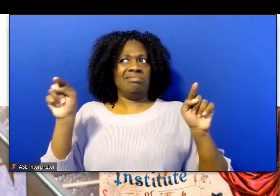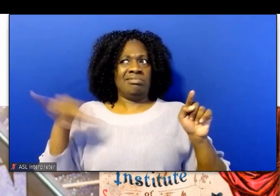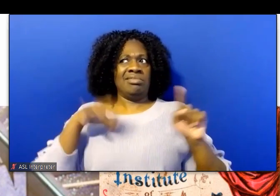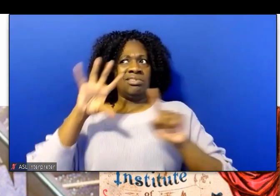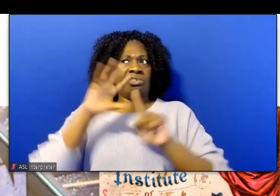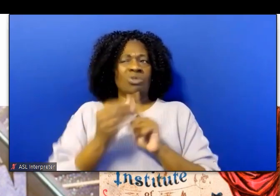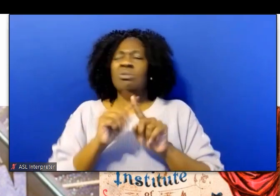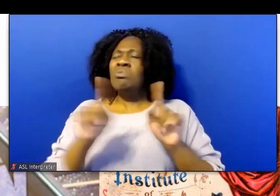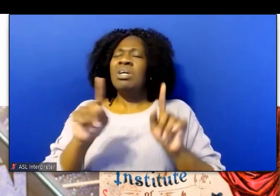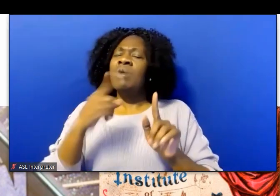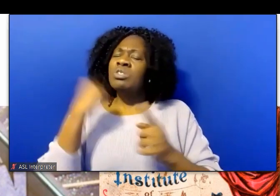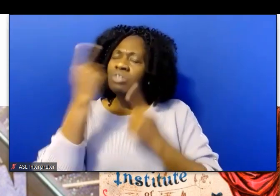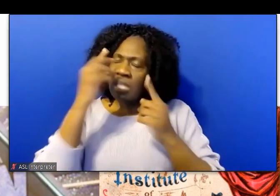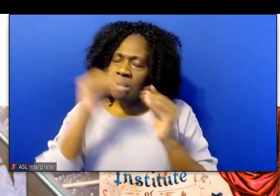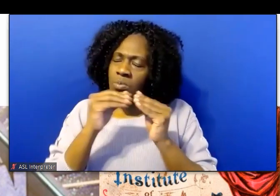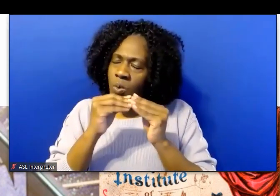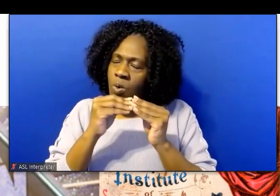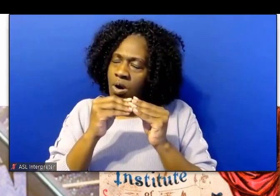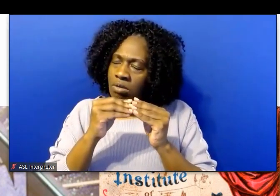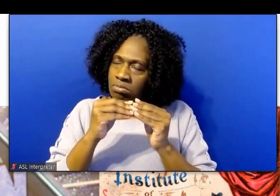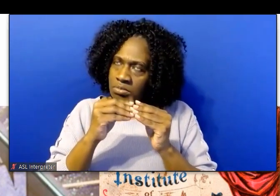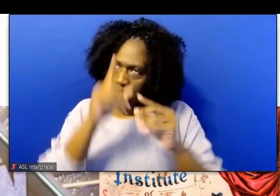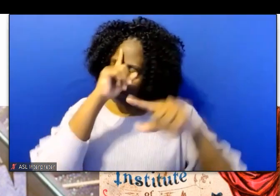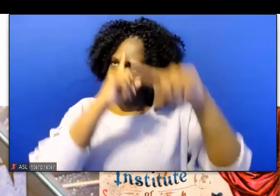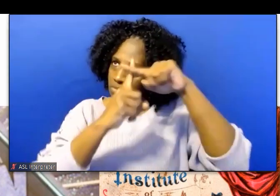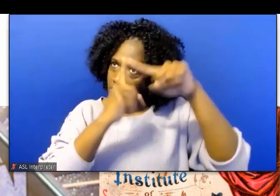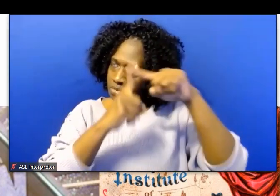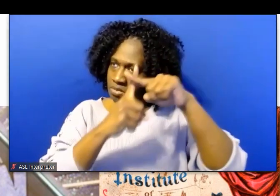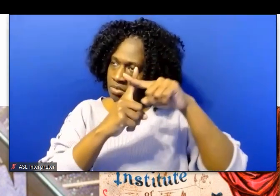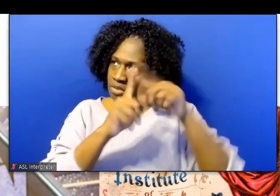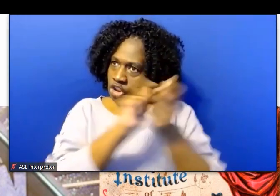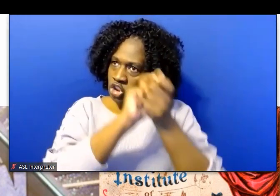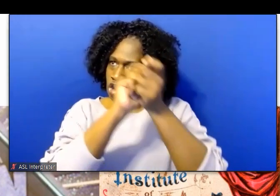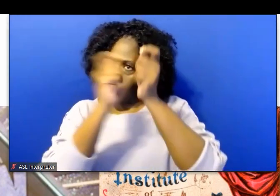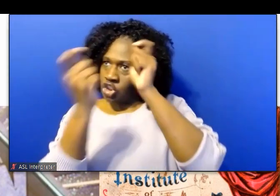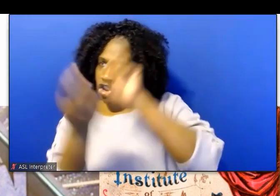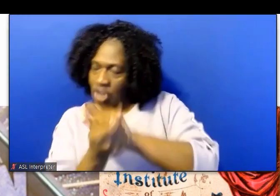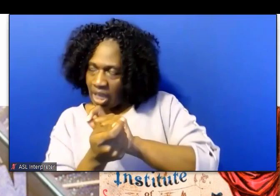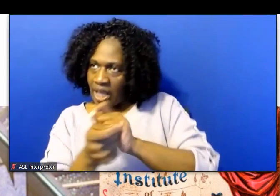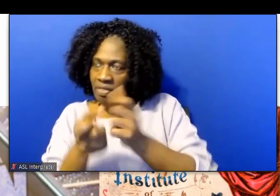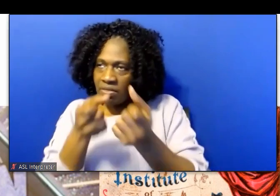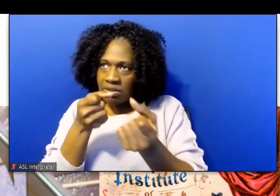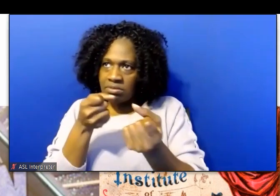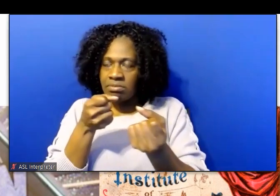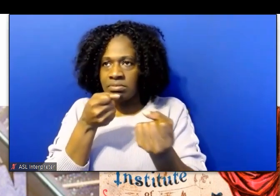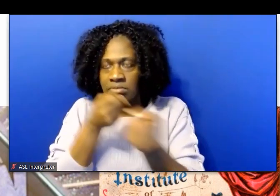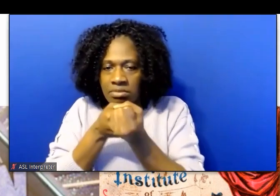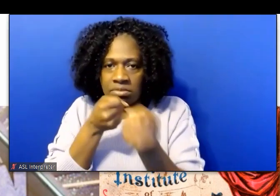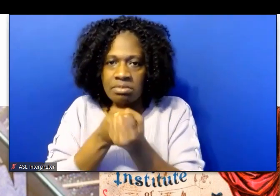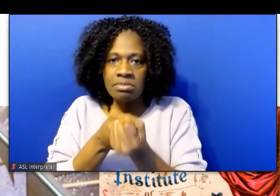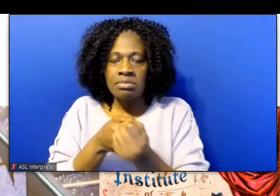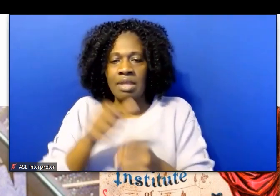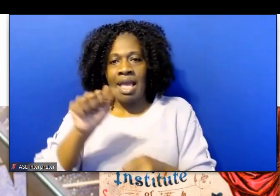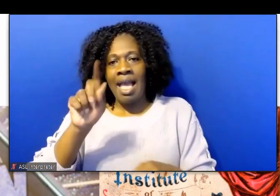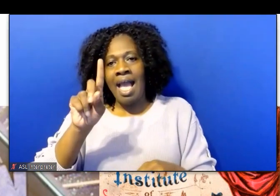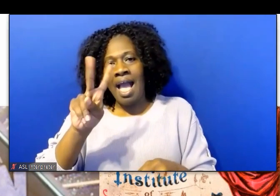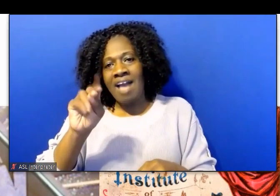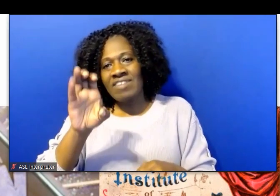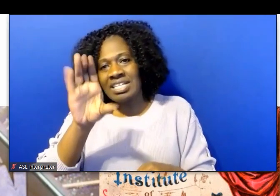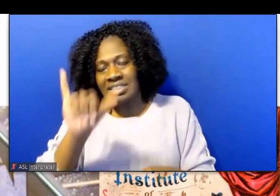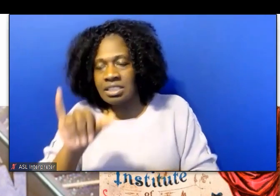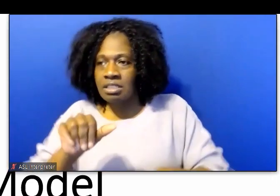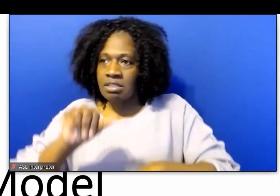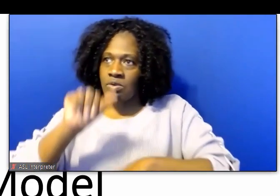to think about a more progressive model that the disability advocacy work has has encouraged,